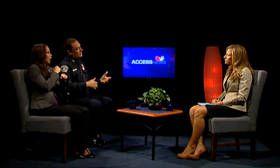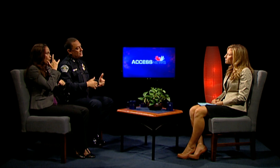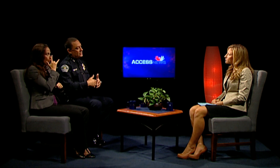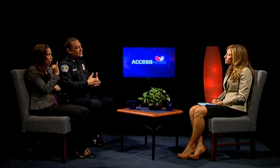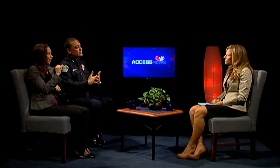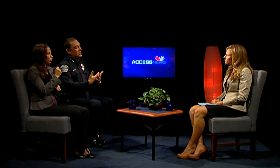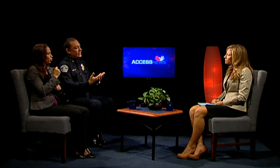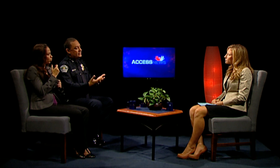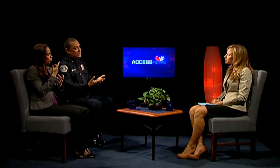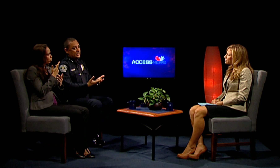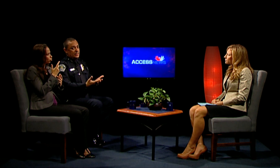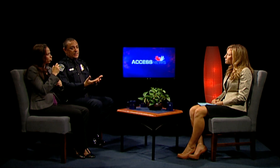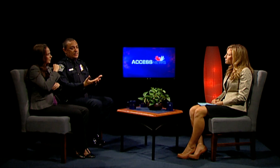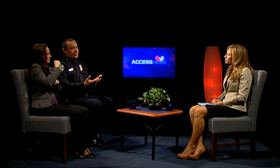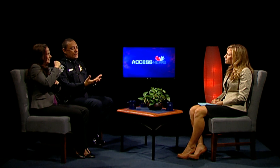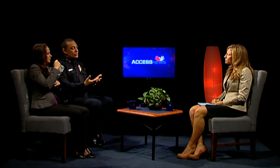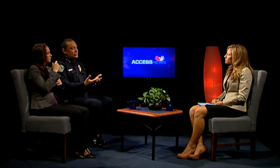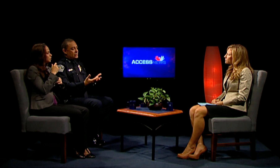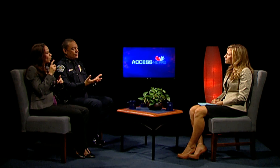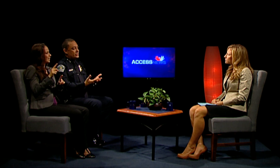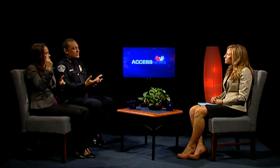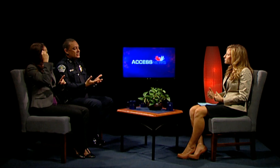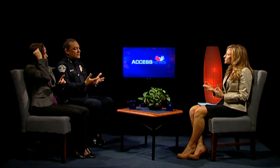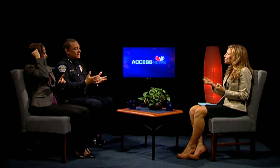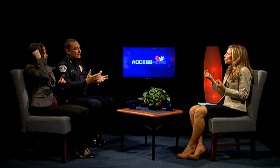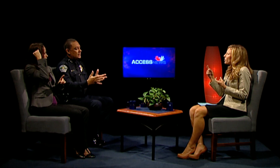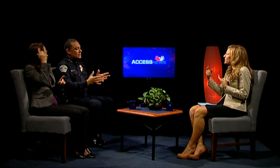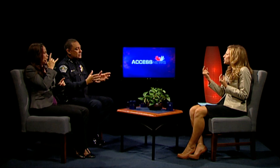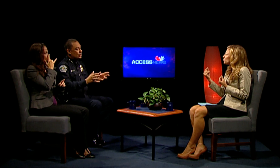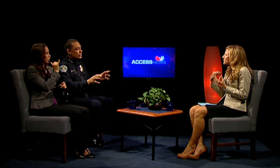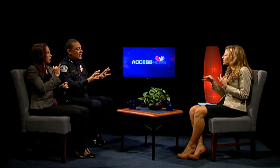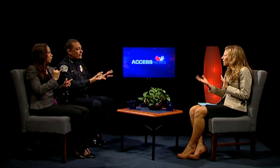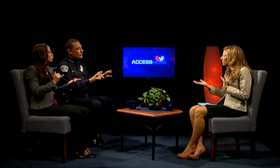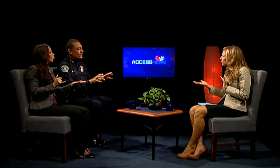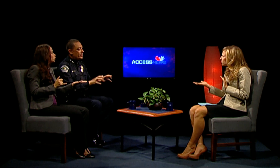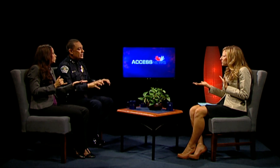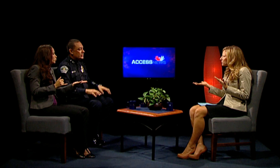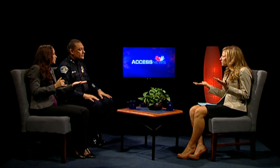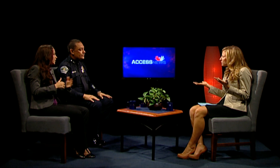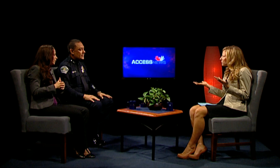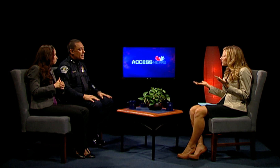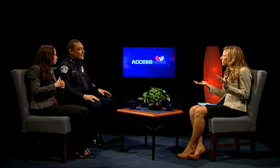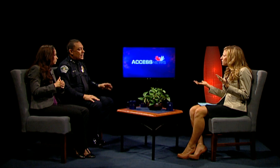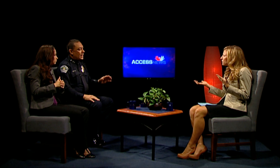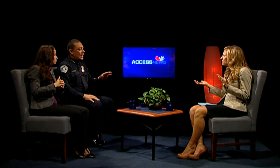BECAUSE IN HIS MIND, IT APPEARS YOU'RE RESISTING. SO YOU HAVE TO BE-- SO WHAT DO WE DO INSTEAD?